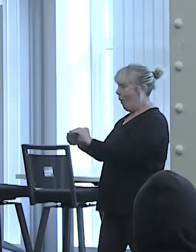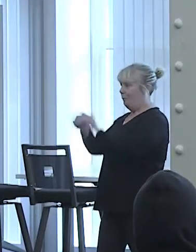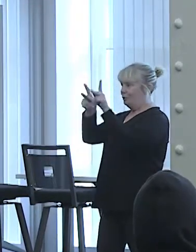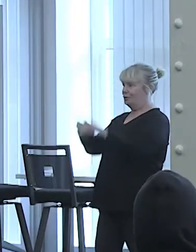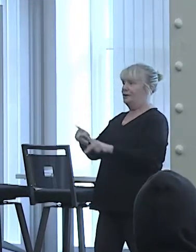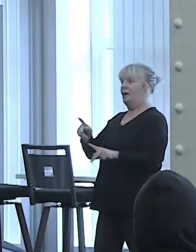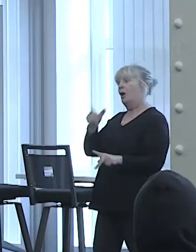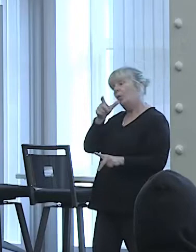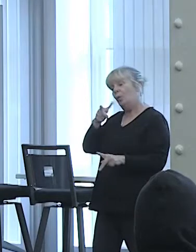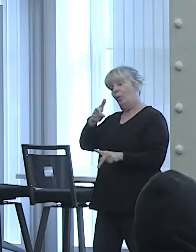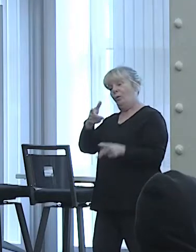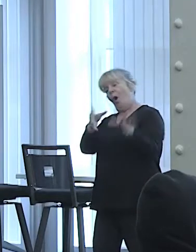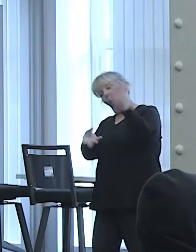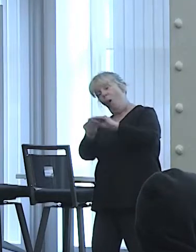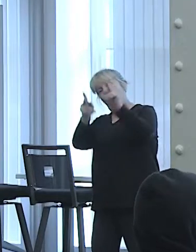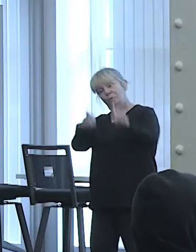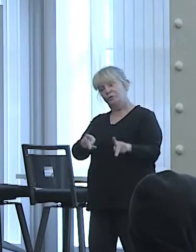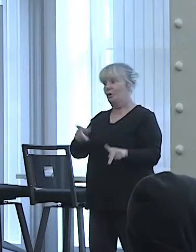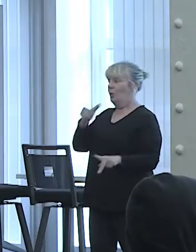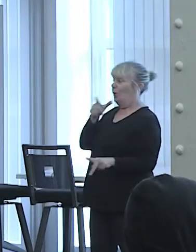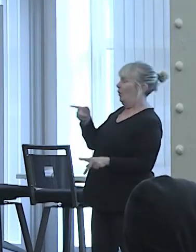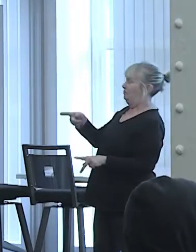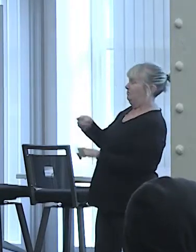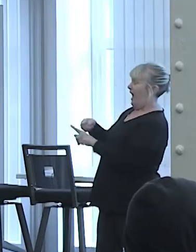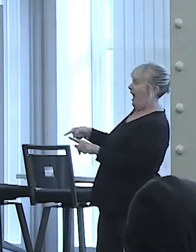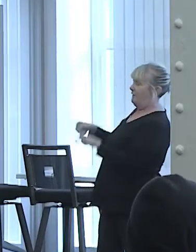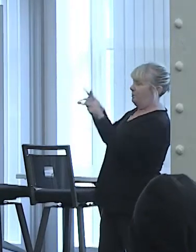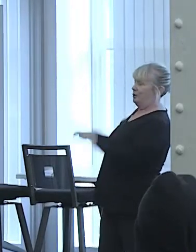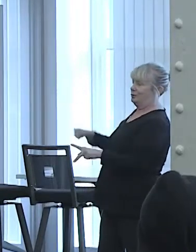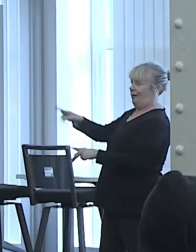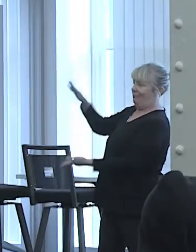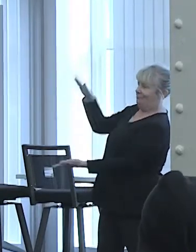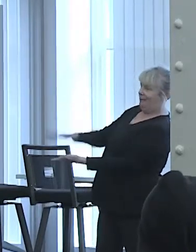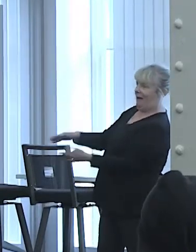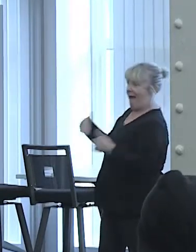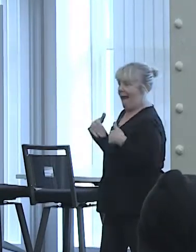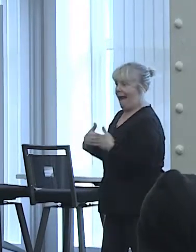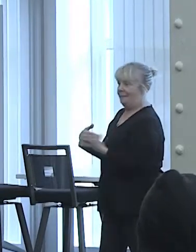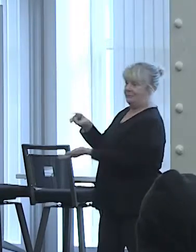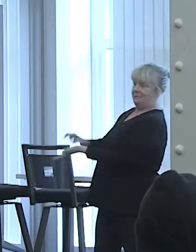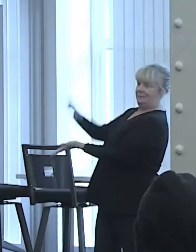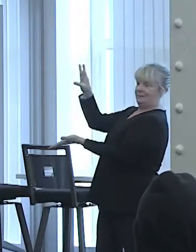as whole persons, and whose bodies are worthy of being discarded and disposed of.